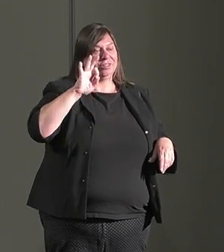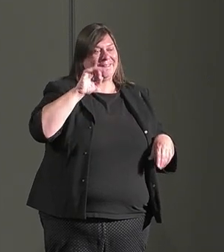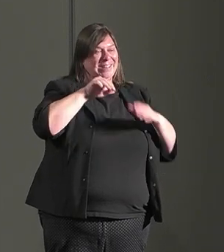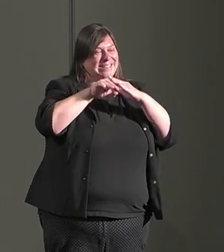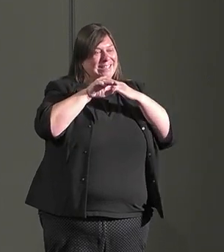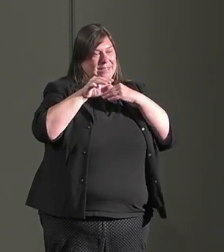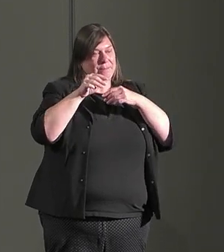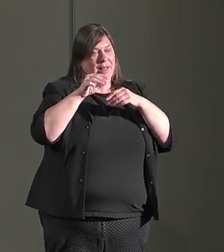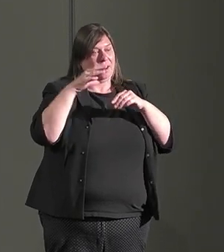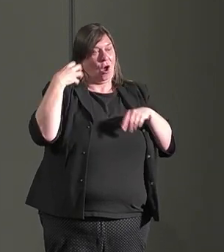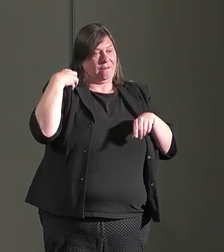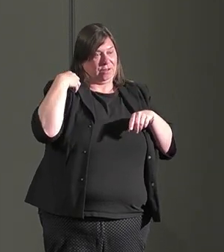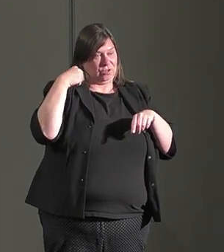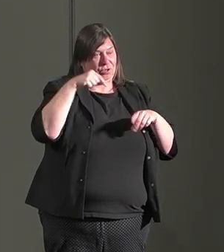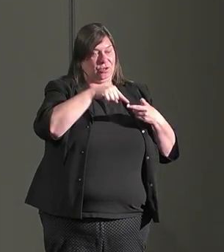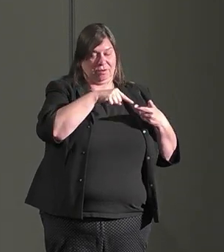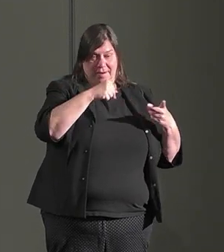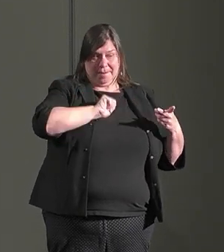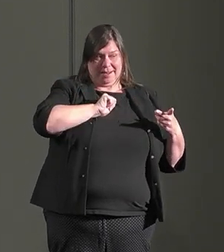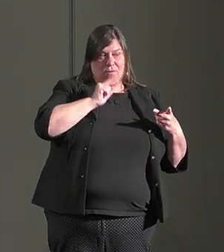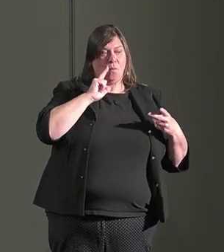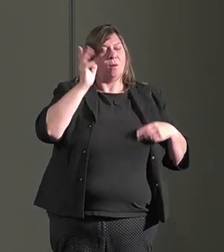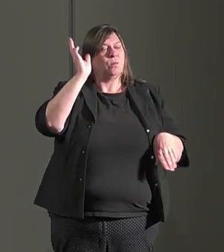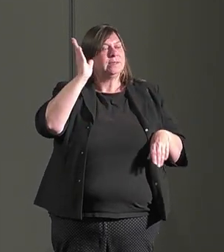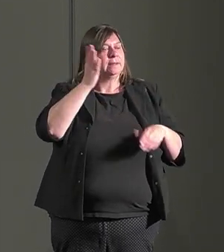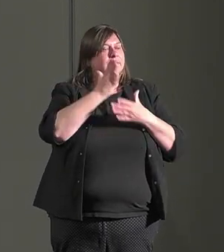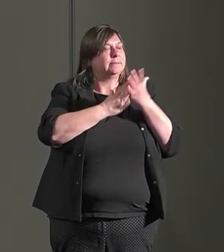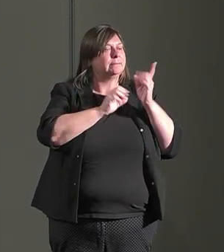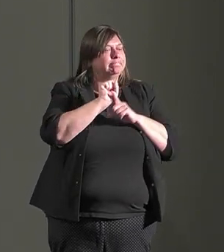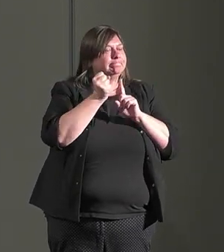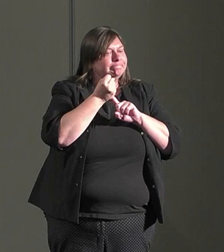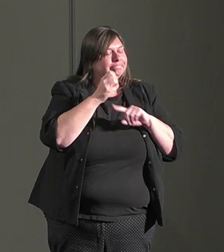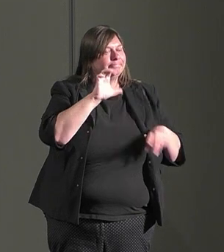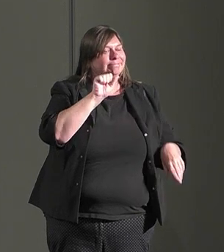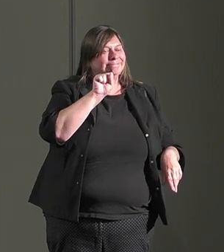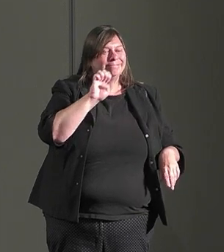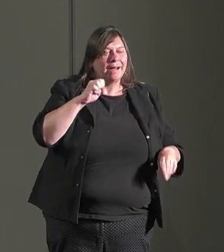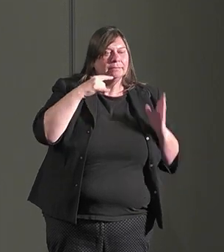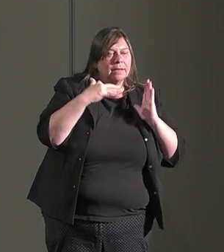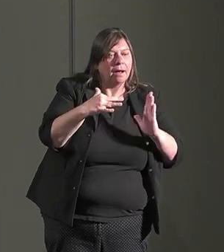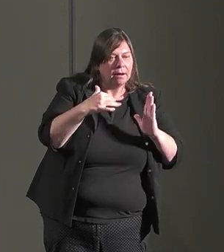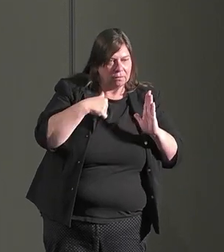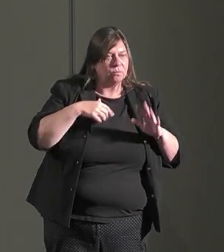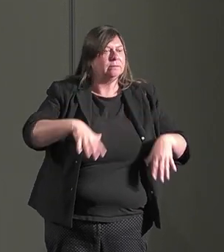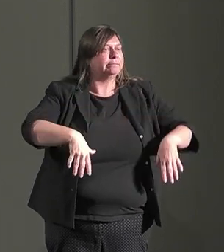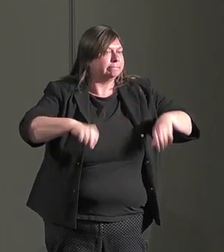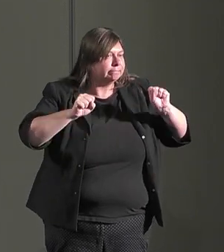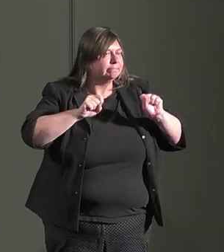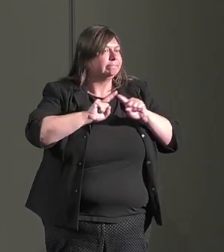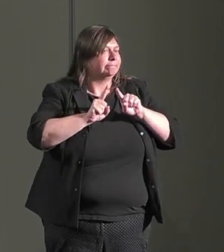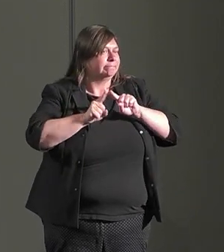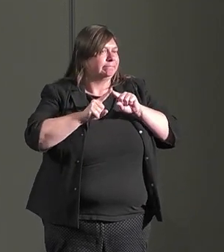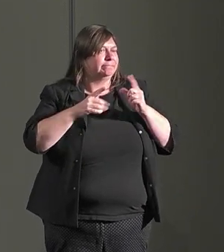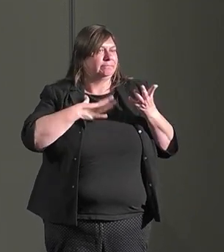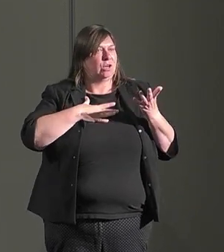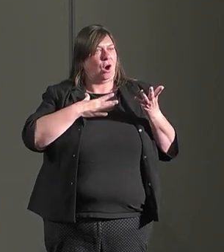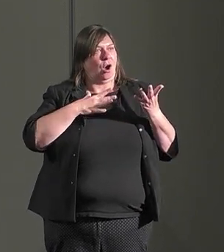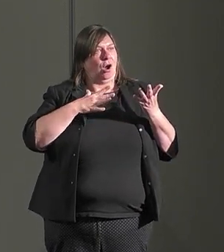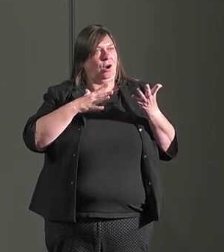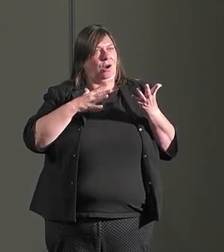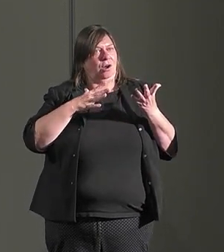myself will present case studies with things we did with our clients to advance accessibility that